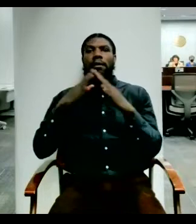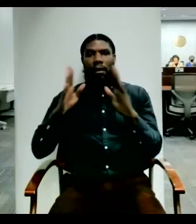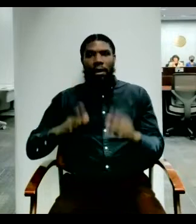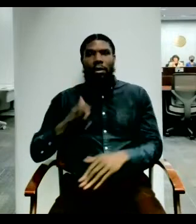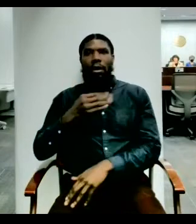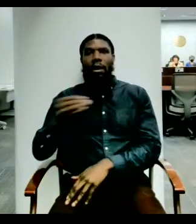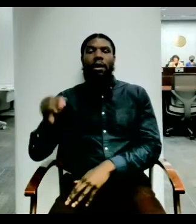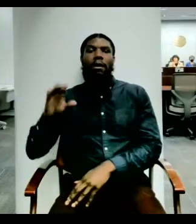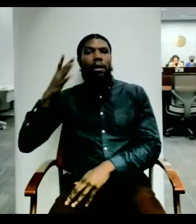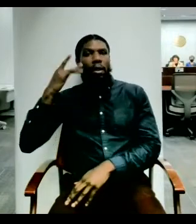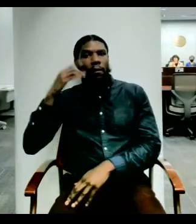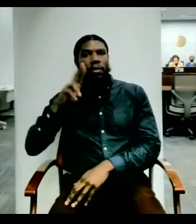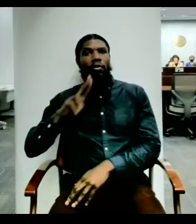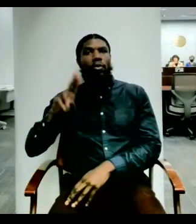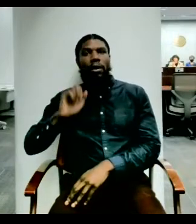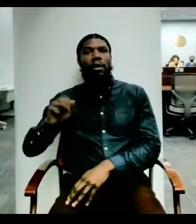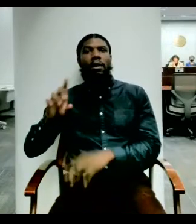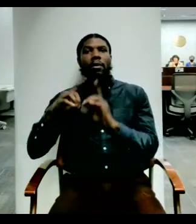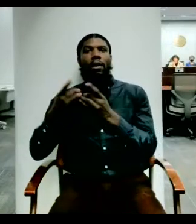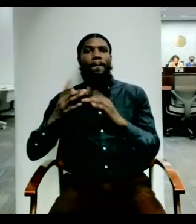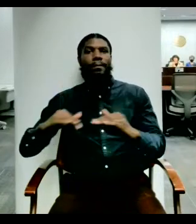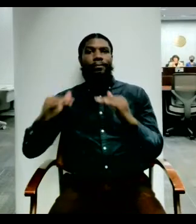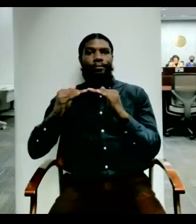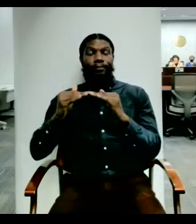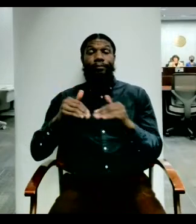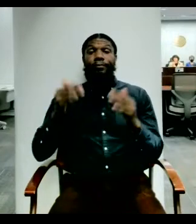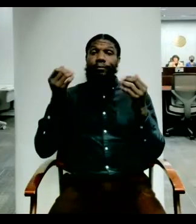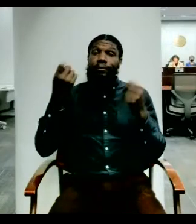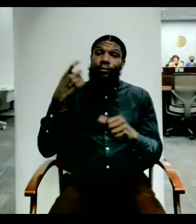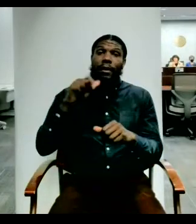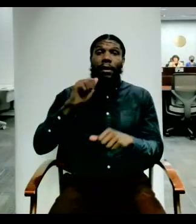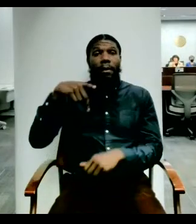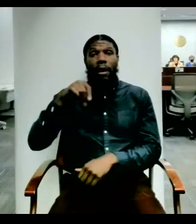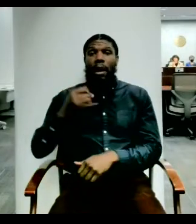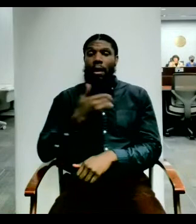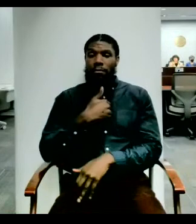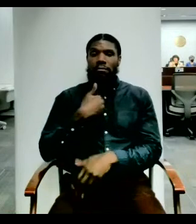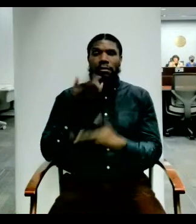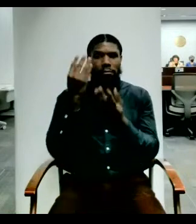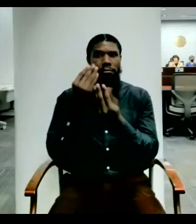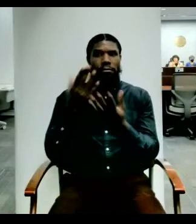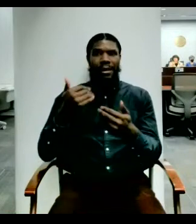AAPI community members reported they find it difficult to navigate legal